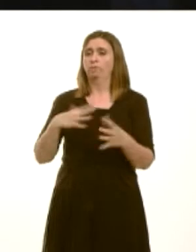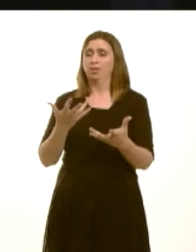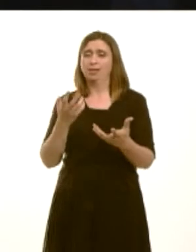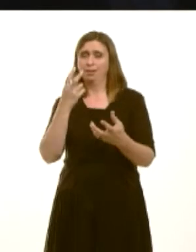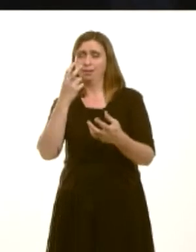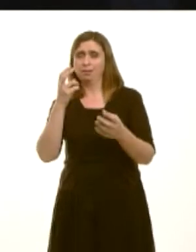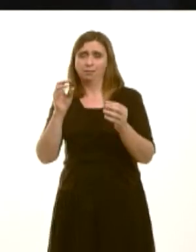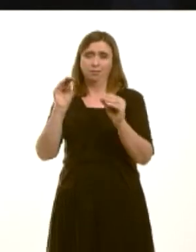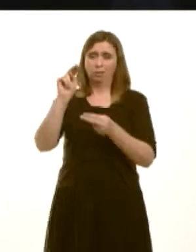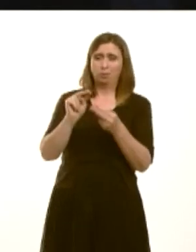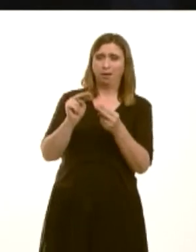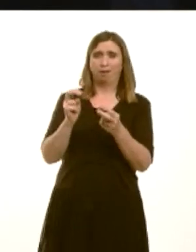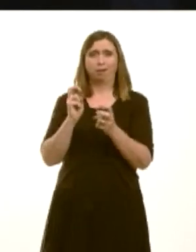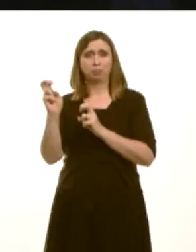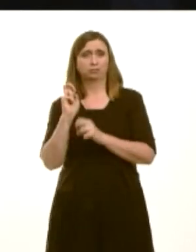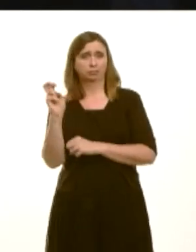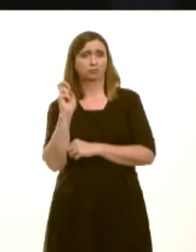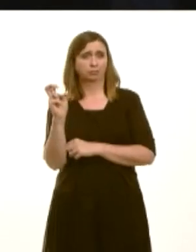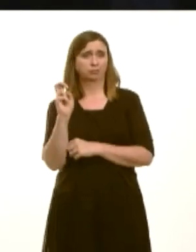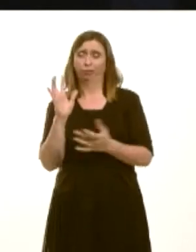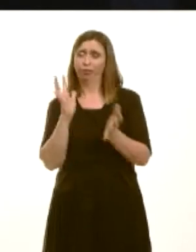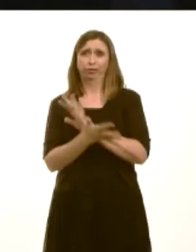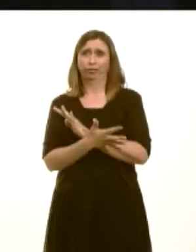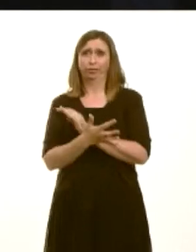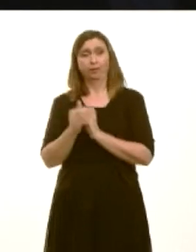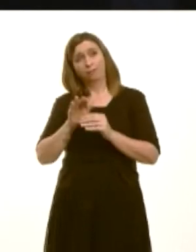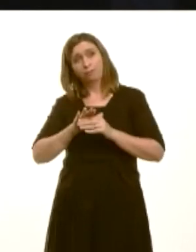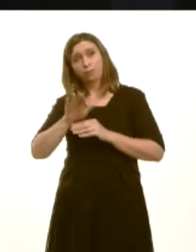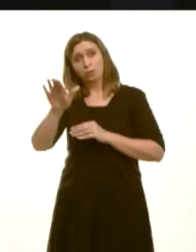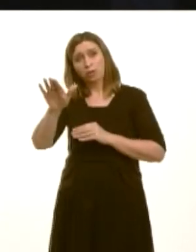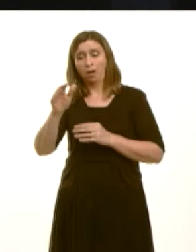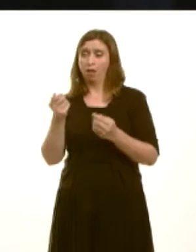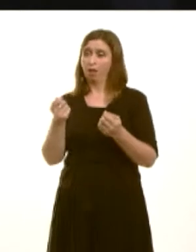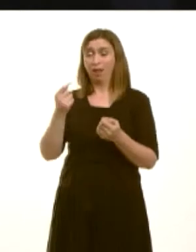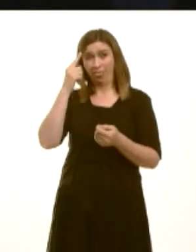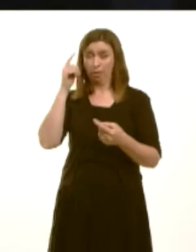is a cross-party consensus regarding the future of concessionary fares: we should keep them.